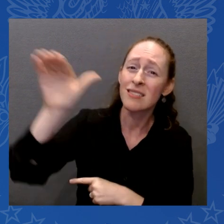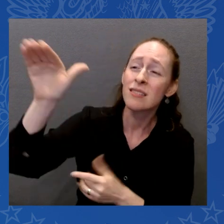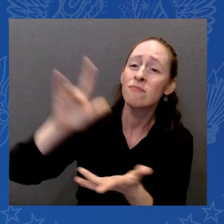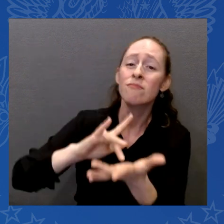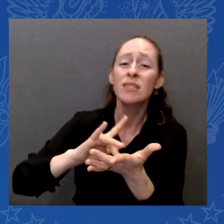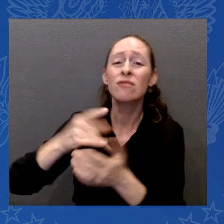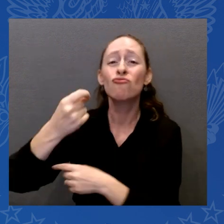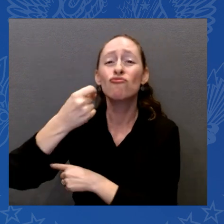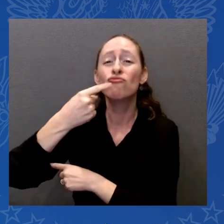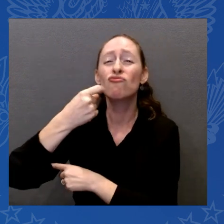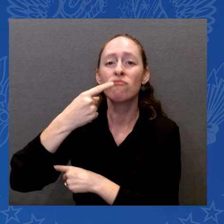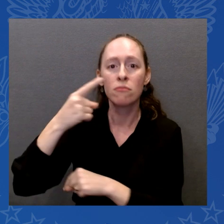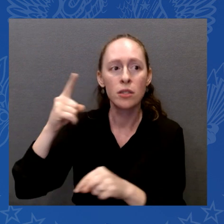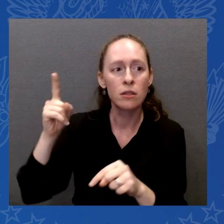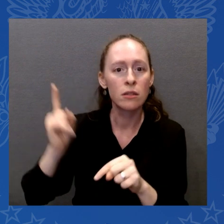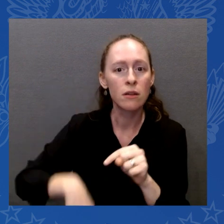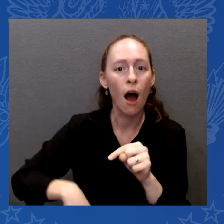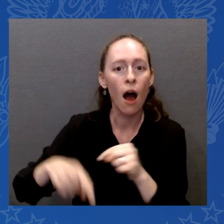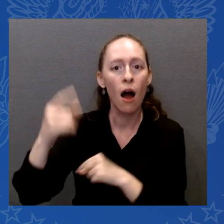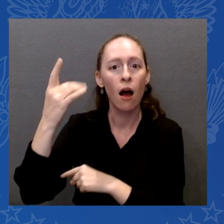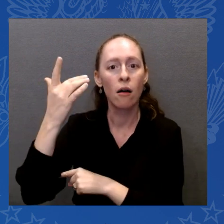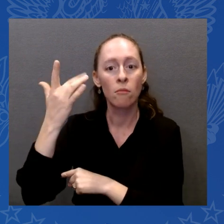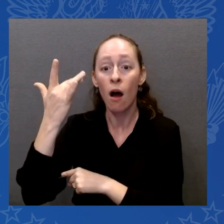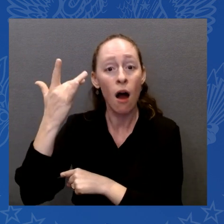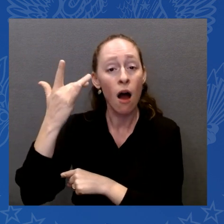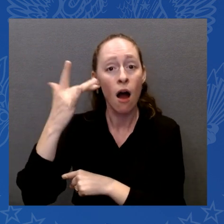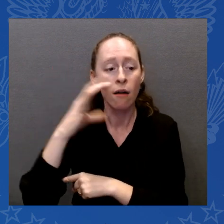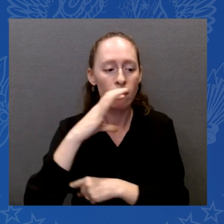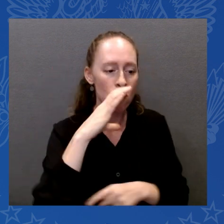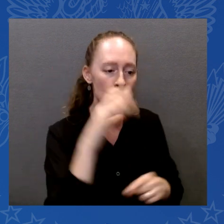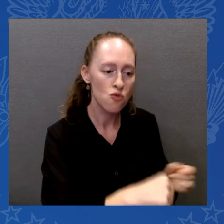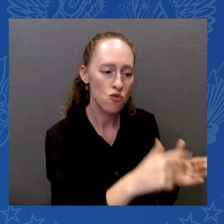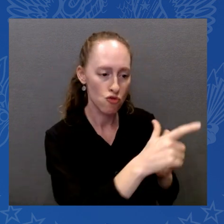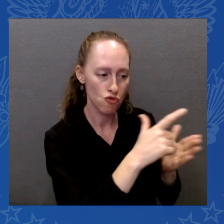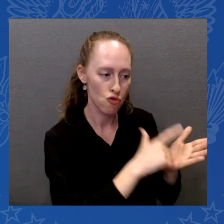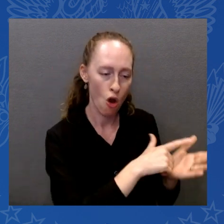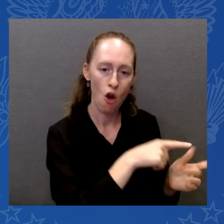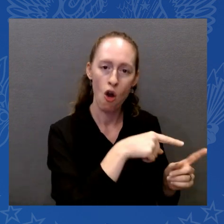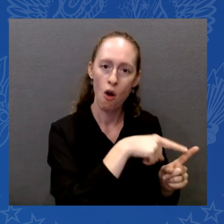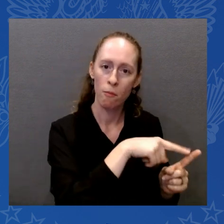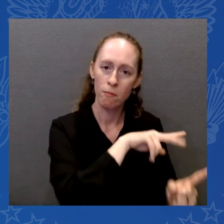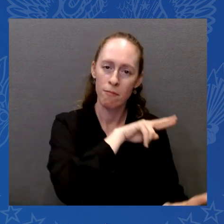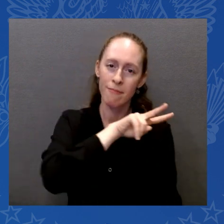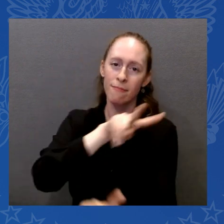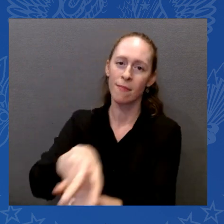Now, officials at the University of Idaho said it should stop providing contraception,